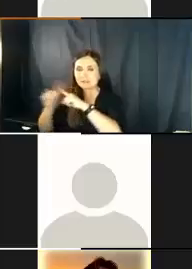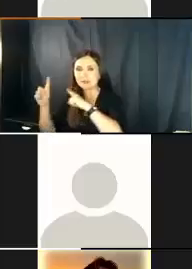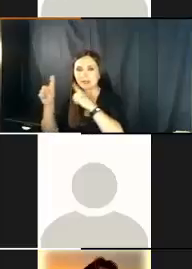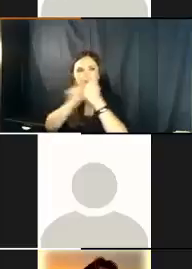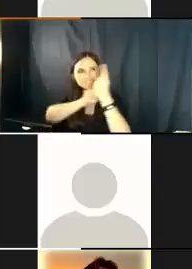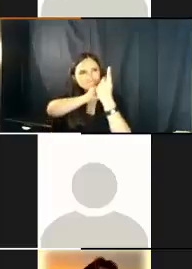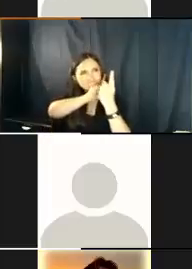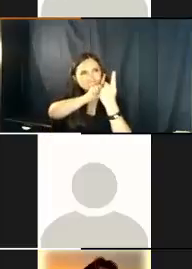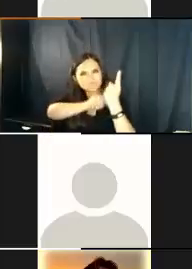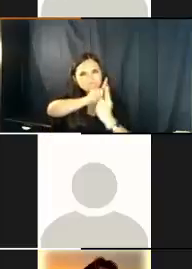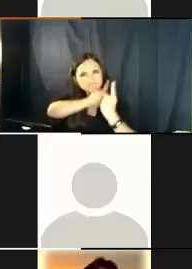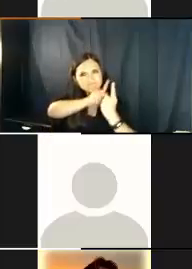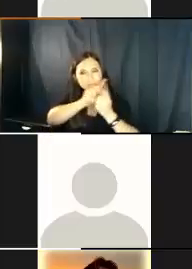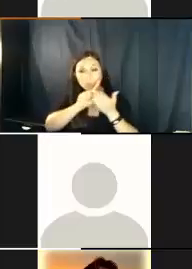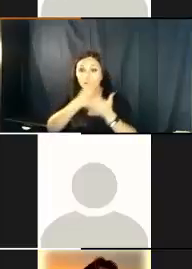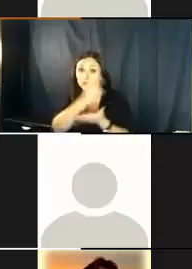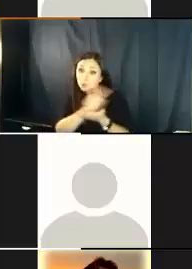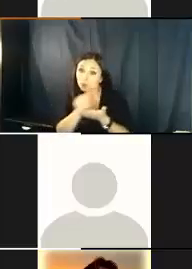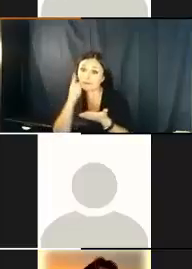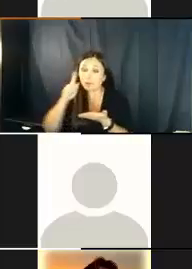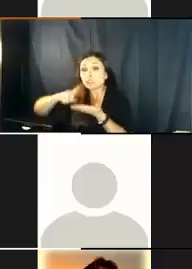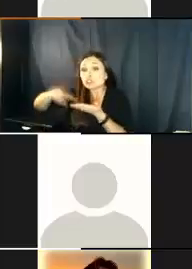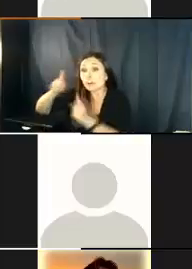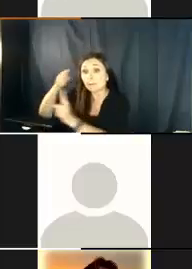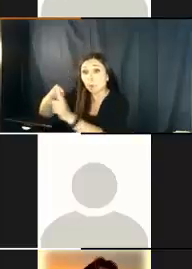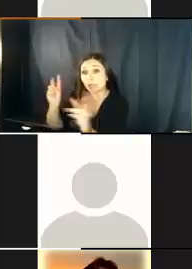once a week for a checkpoint.